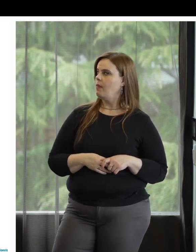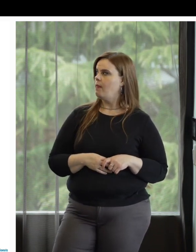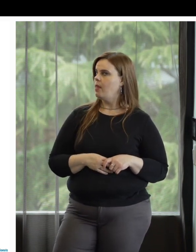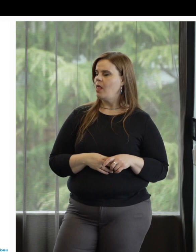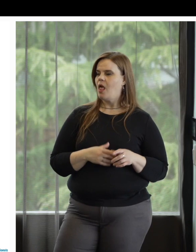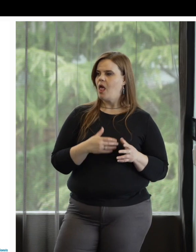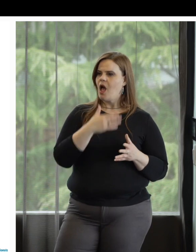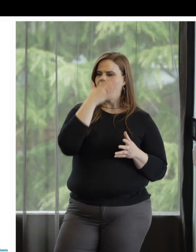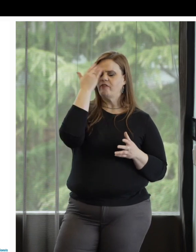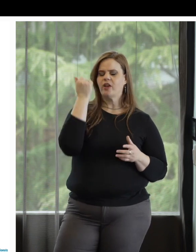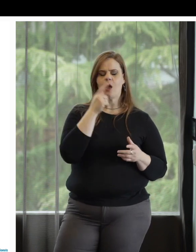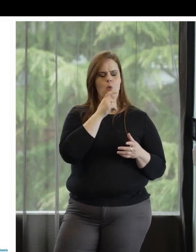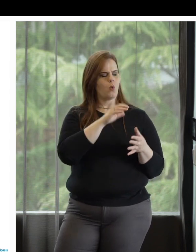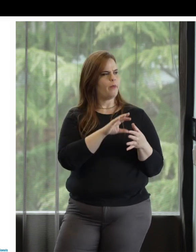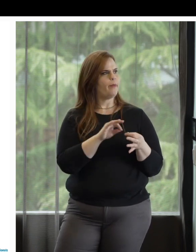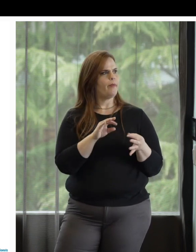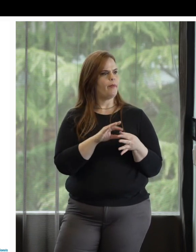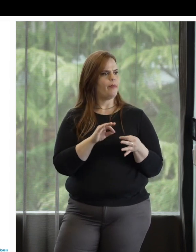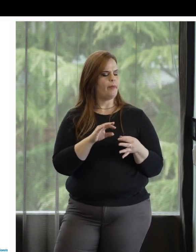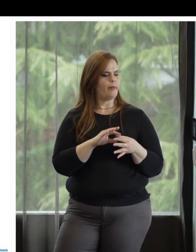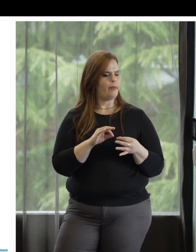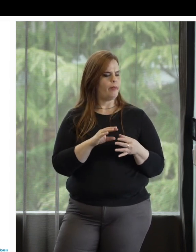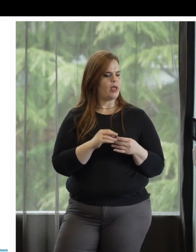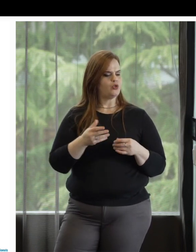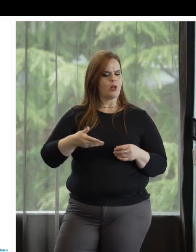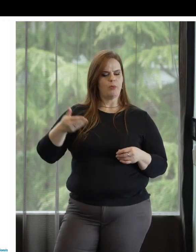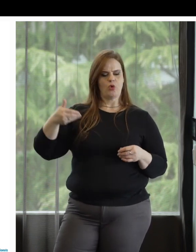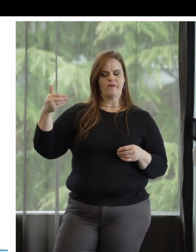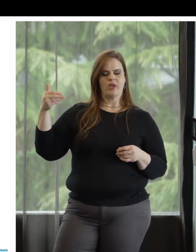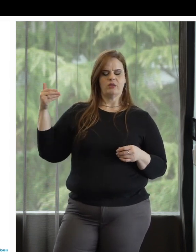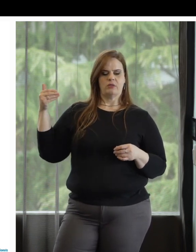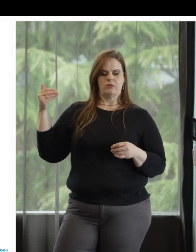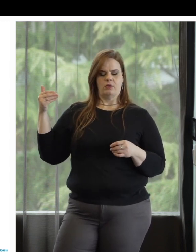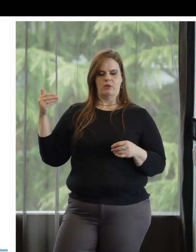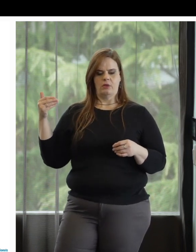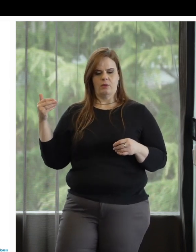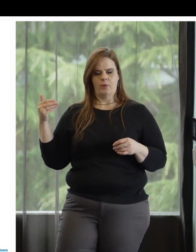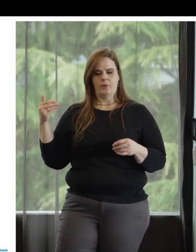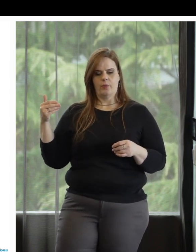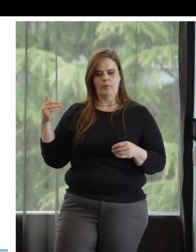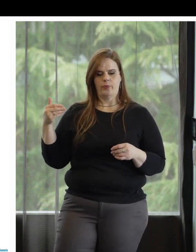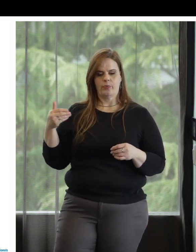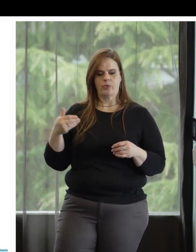mentioned that -- in the previous comments, but we